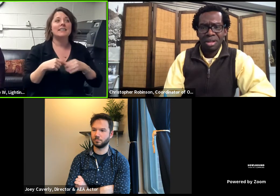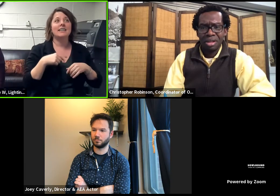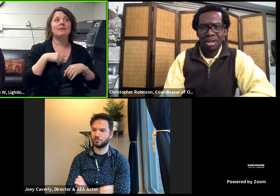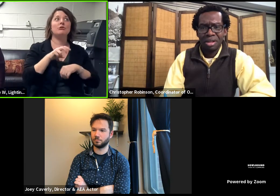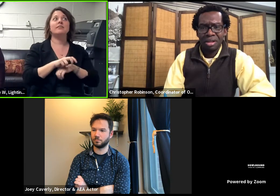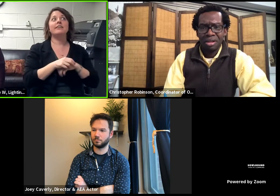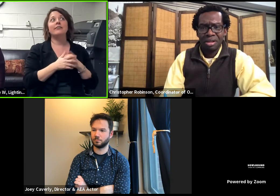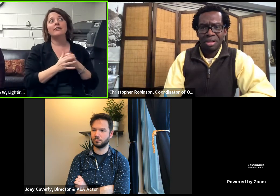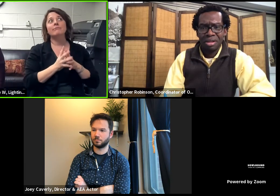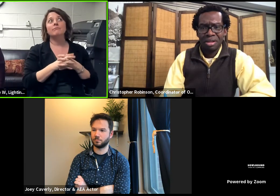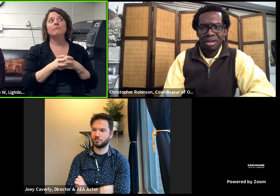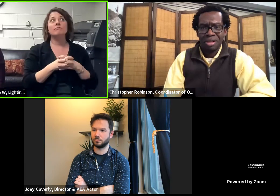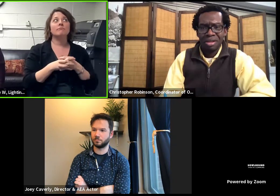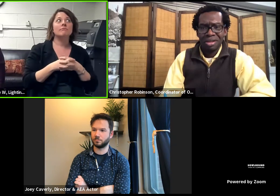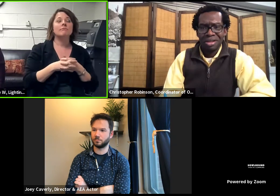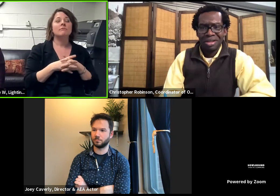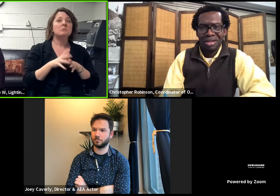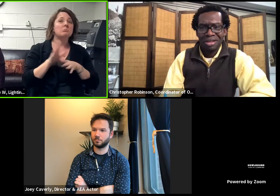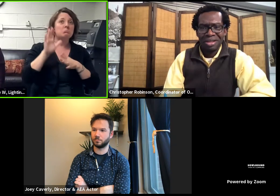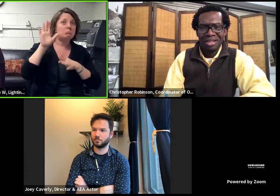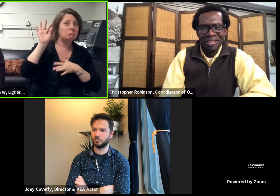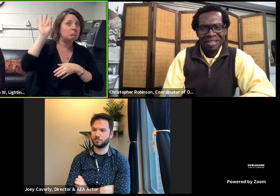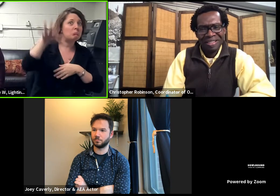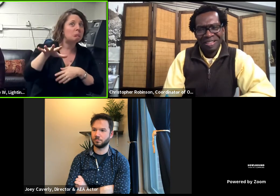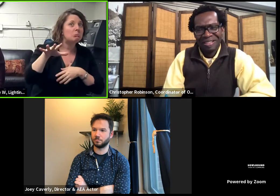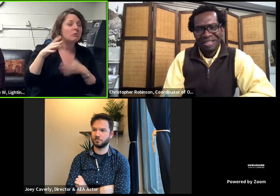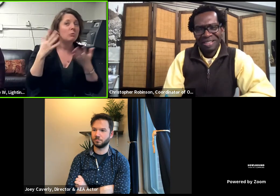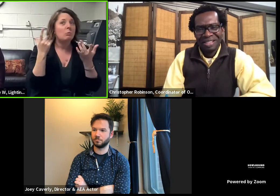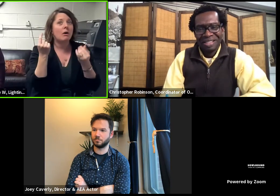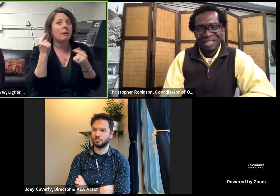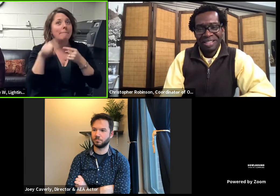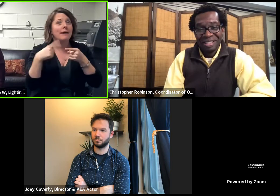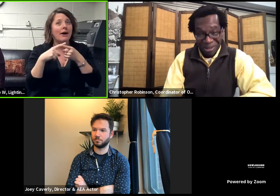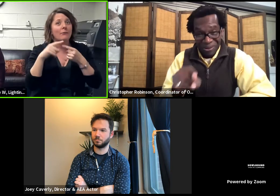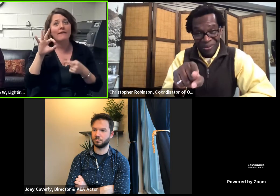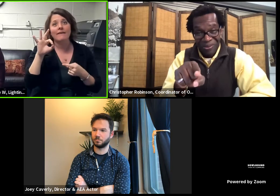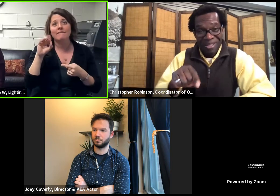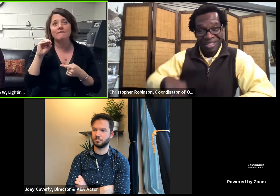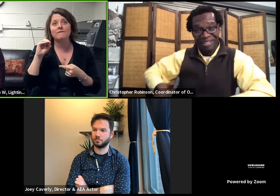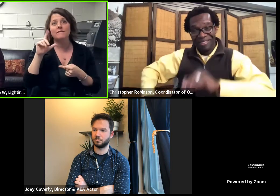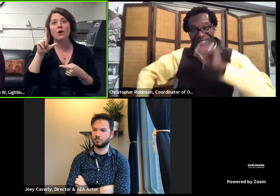20 minutes where I was sitting here, really going into this discussion, and I threw out an idea.